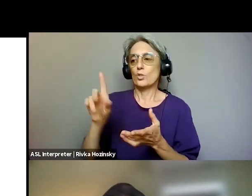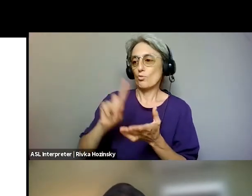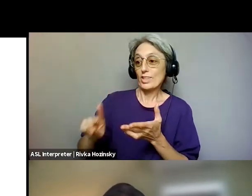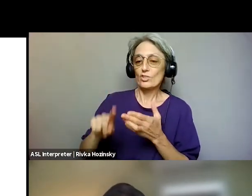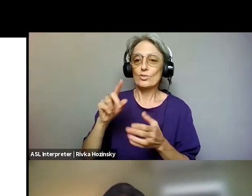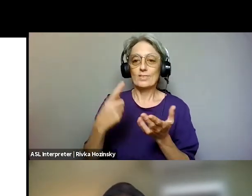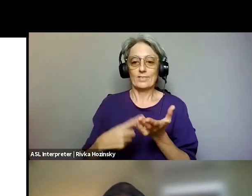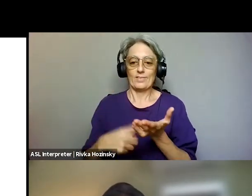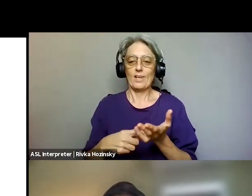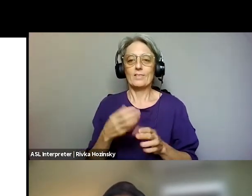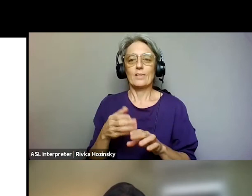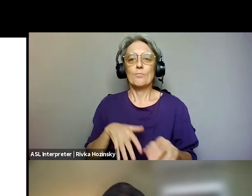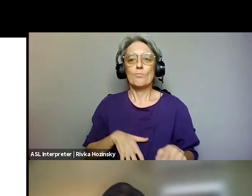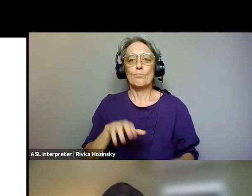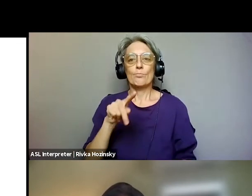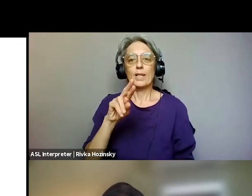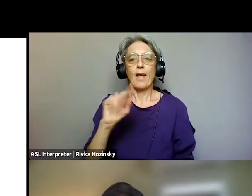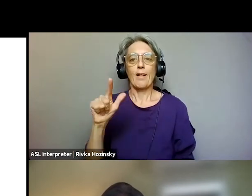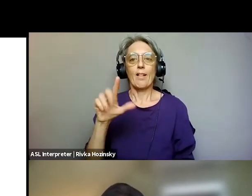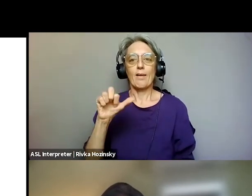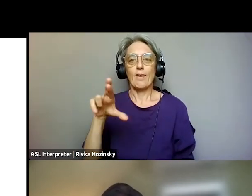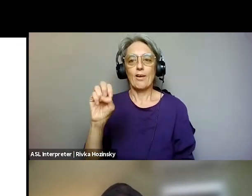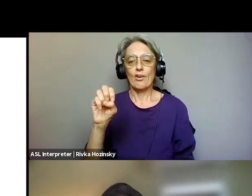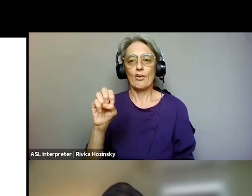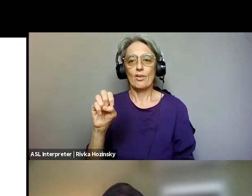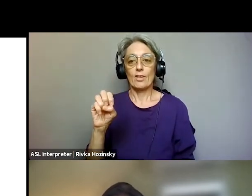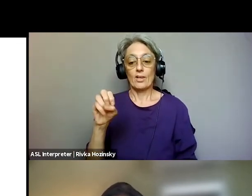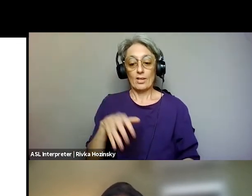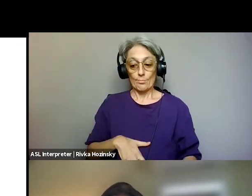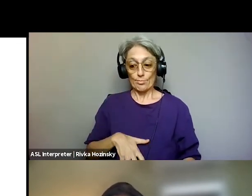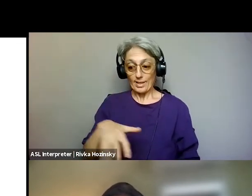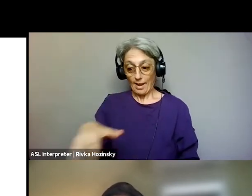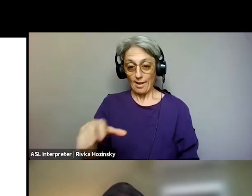right because sometimes there are no differences by disability but you are not taking into account